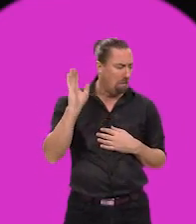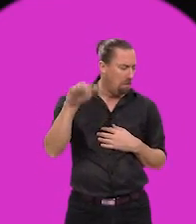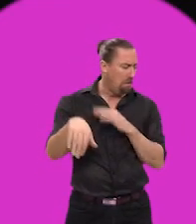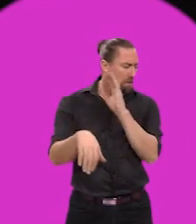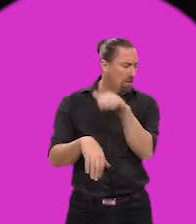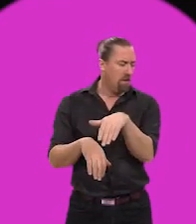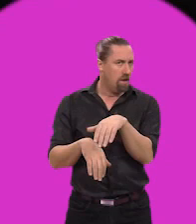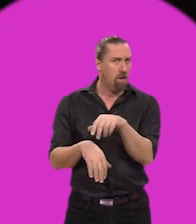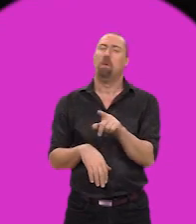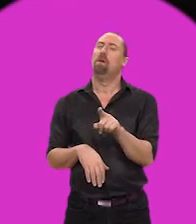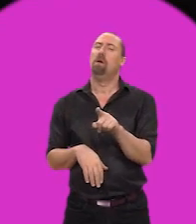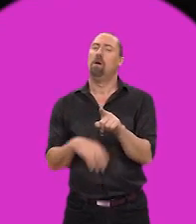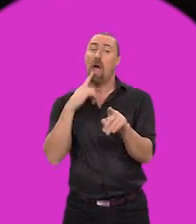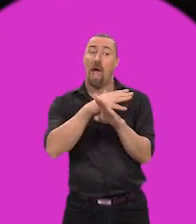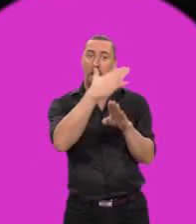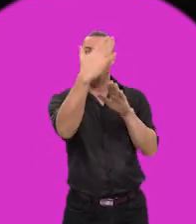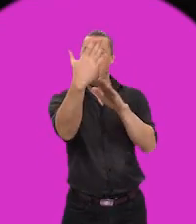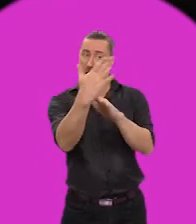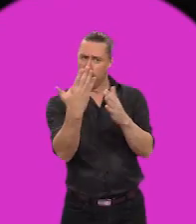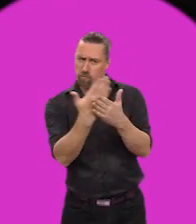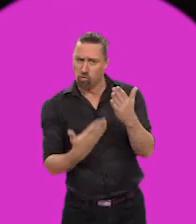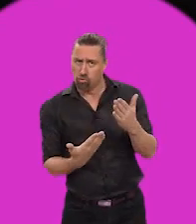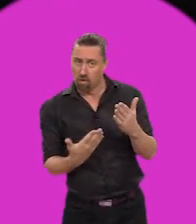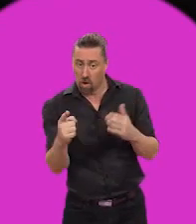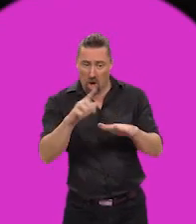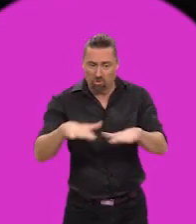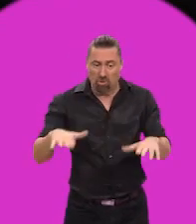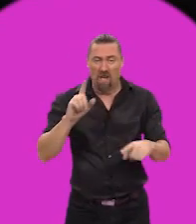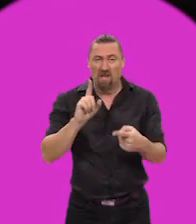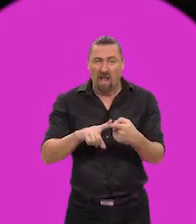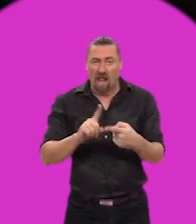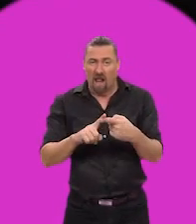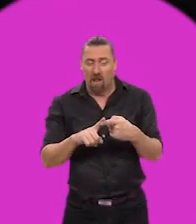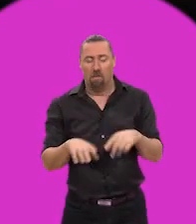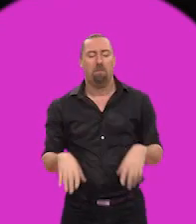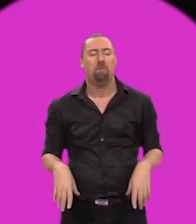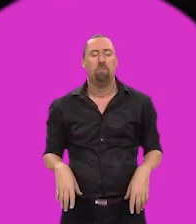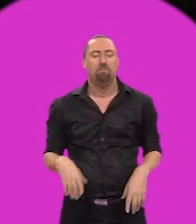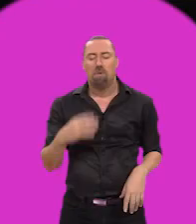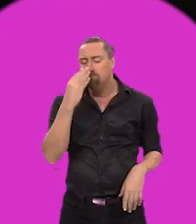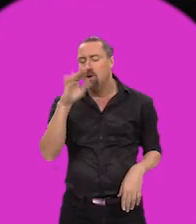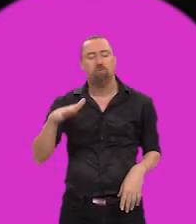Let's think about the end of the story. Were the children still reluctant? Let's take a look in the story.